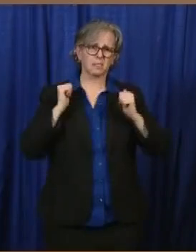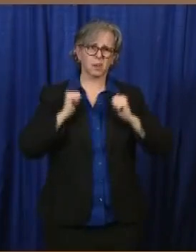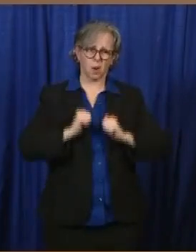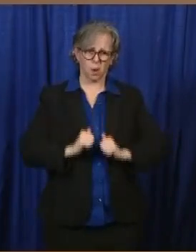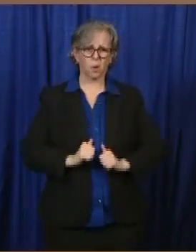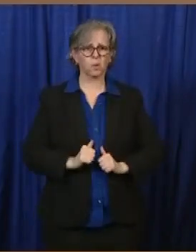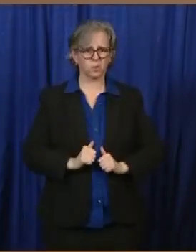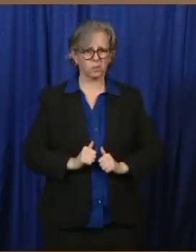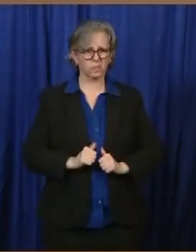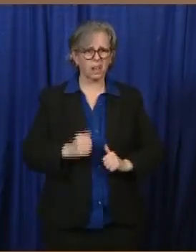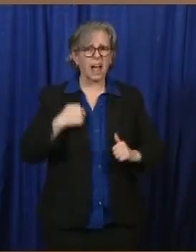SICK. I KNOW WE LOST SOMEONE